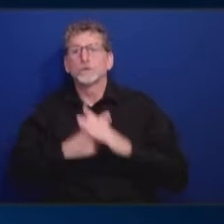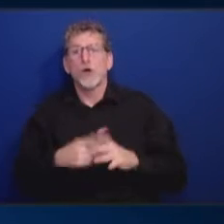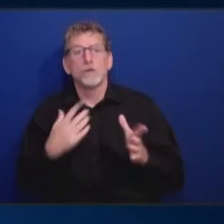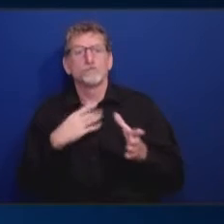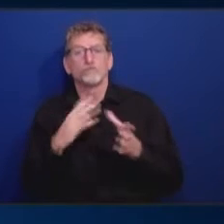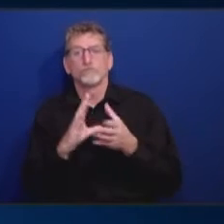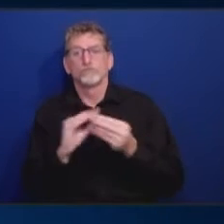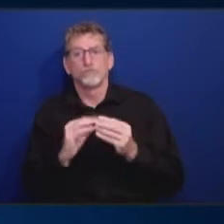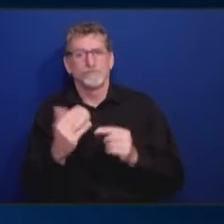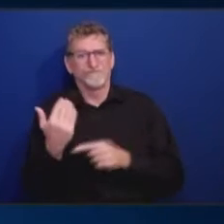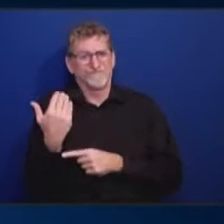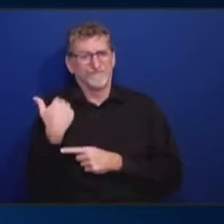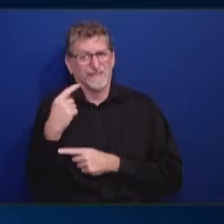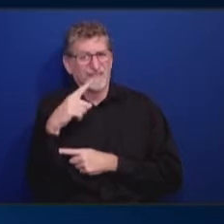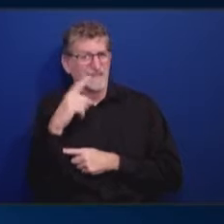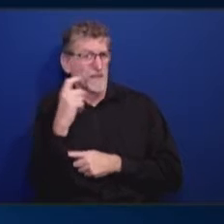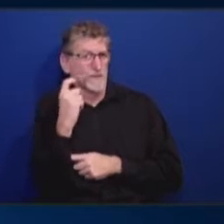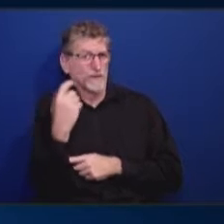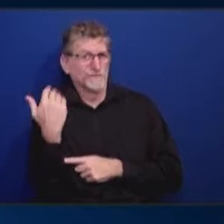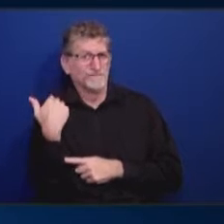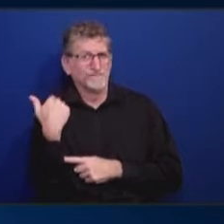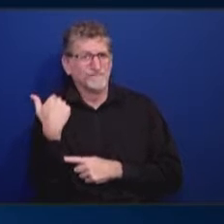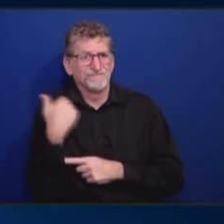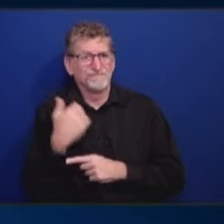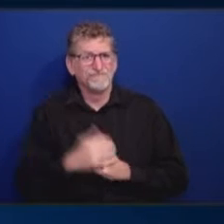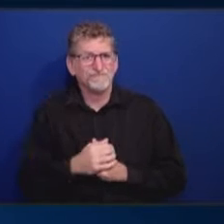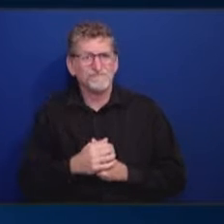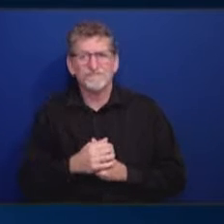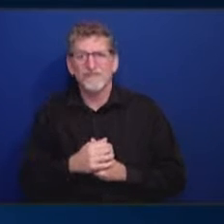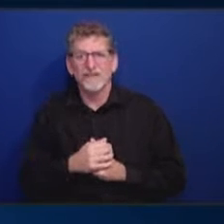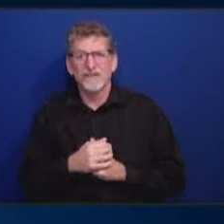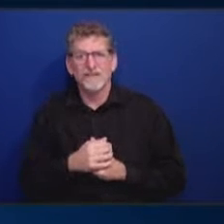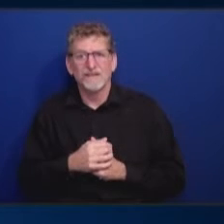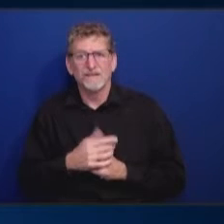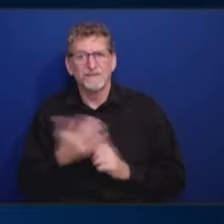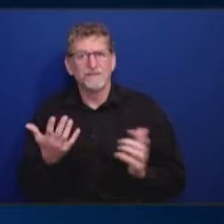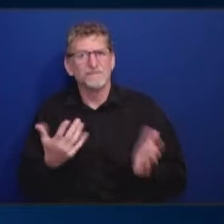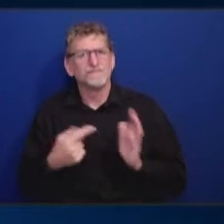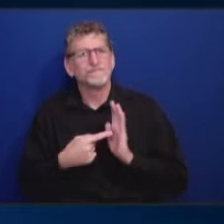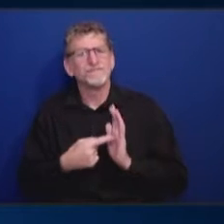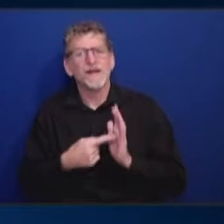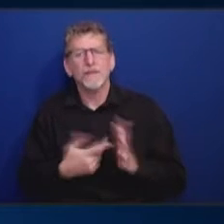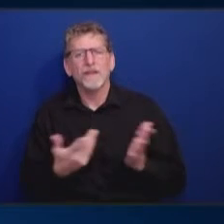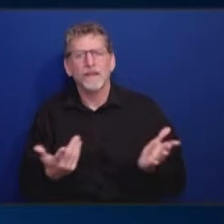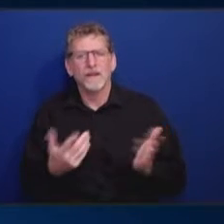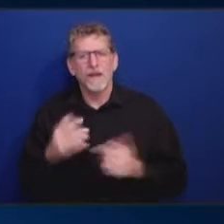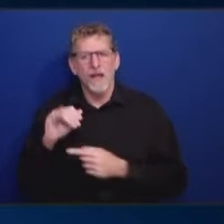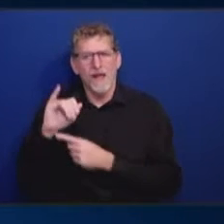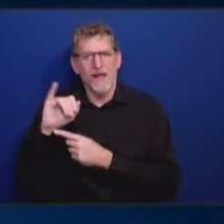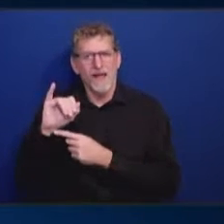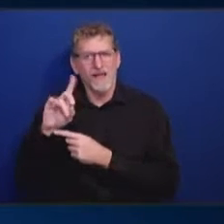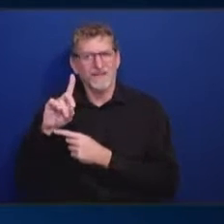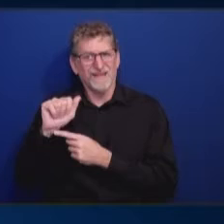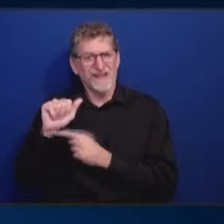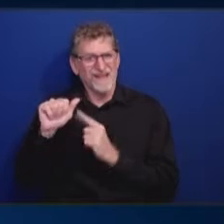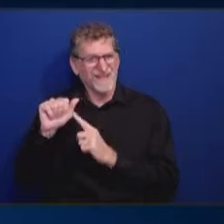As an example of how these factors come together. And hurricane Ida, you know, slammed into the Louisiana coast in